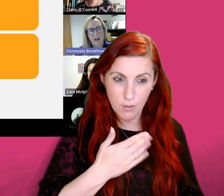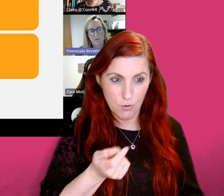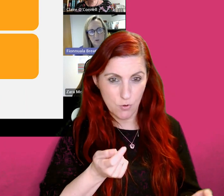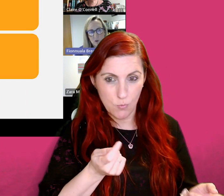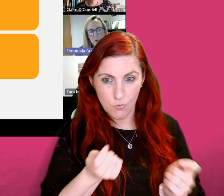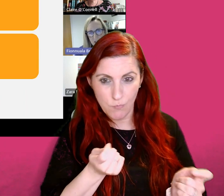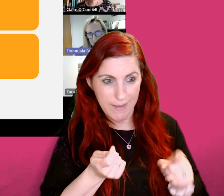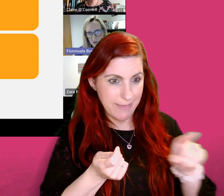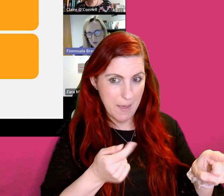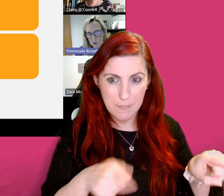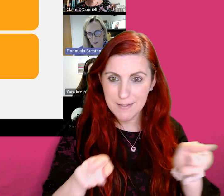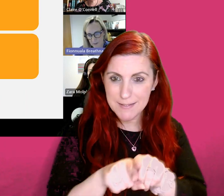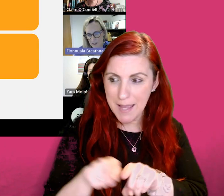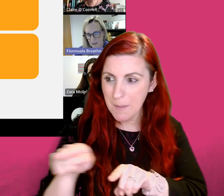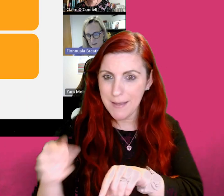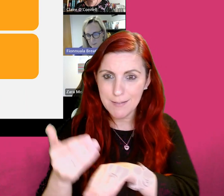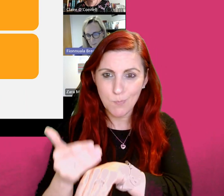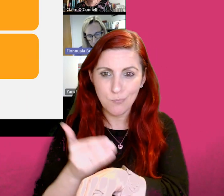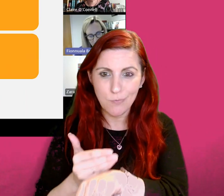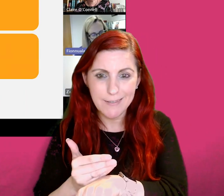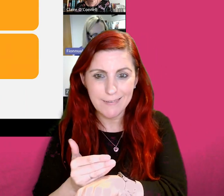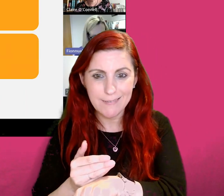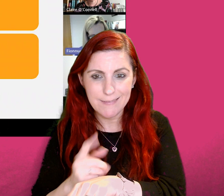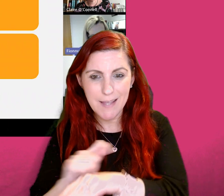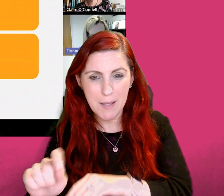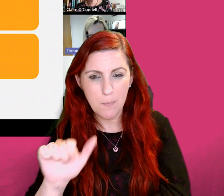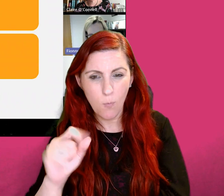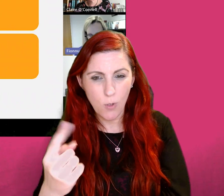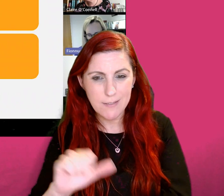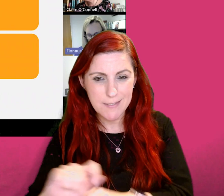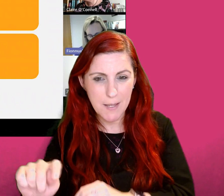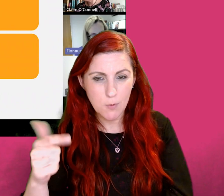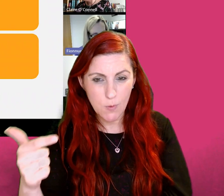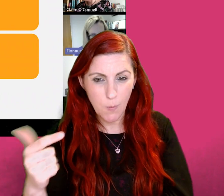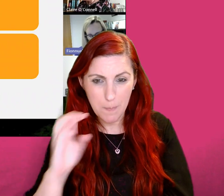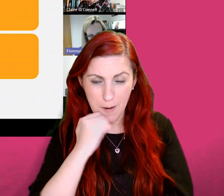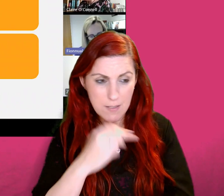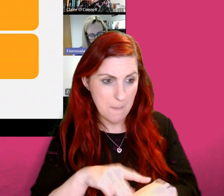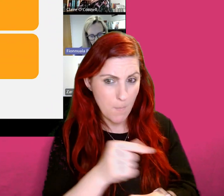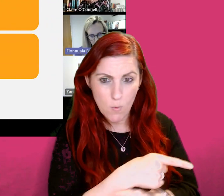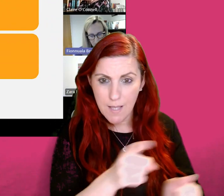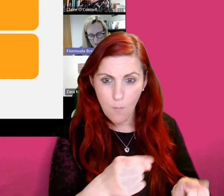they have true true diabetes because the vast majority of them will revert to normal post